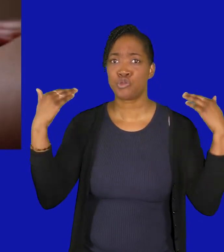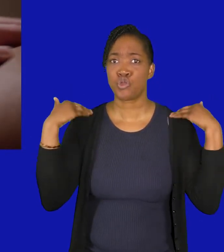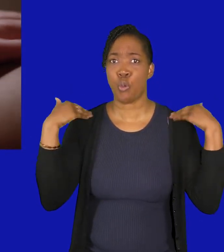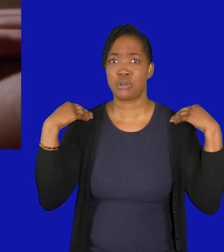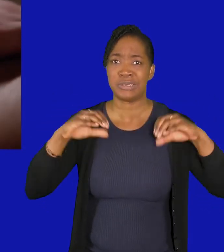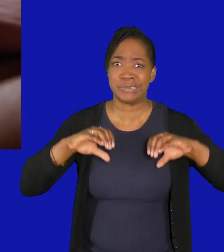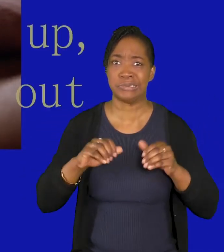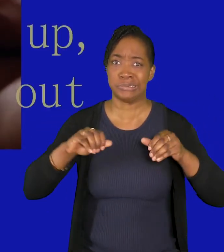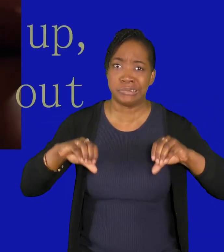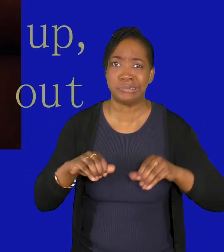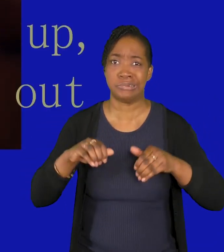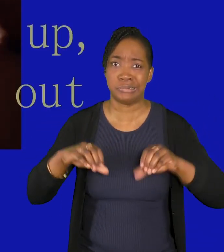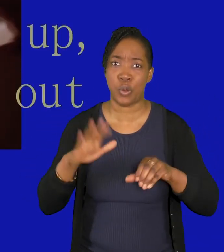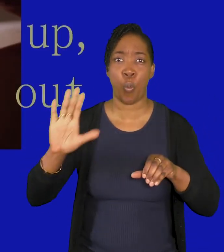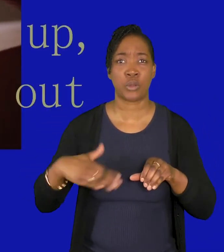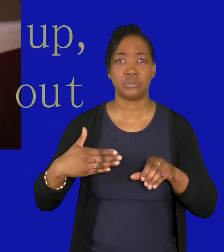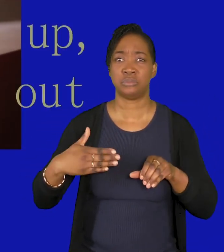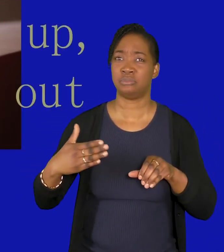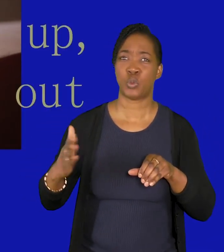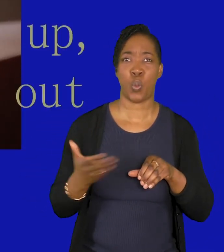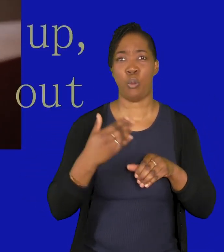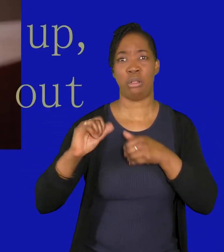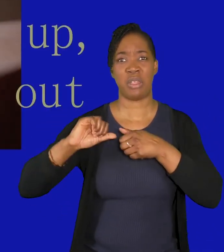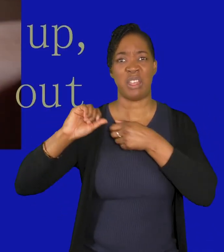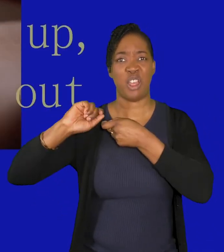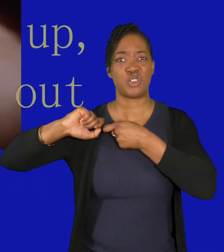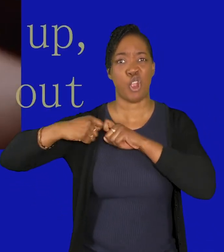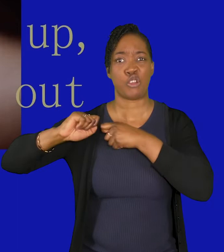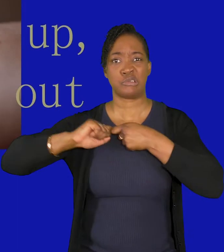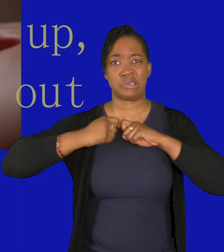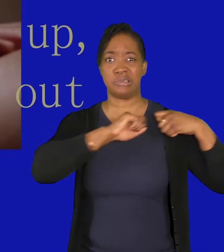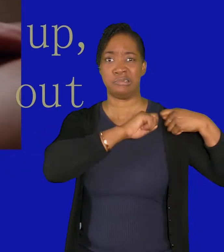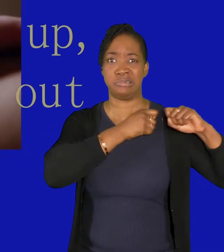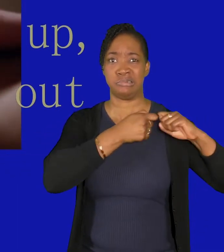as she really wants to get all the knots out. Apparently there's loads.